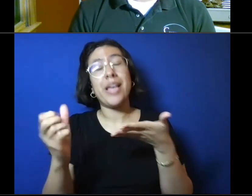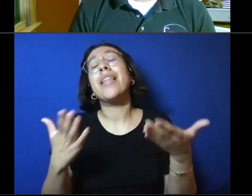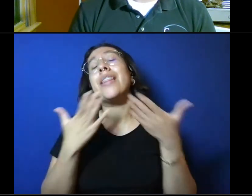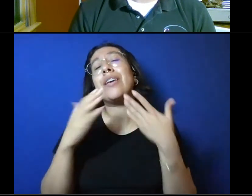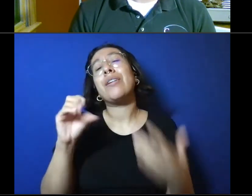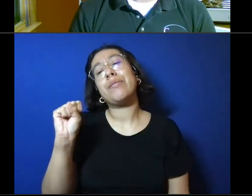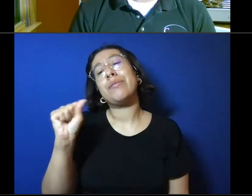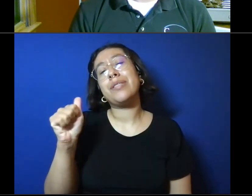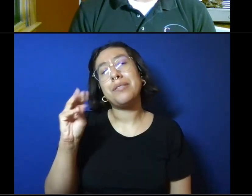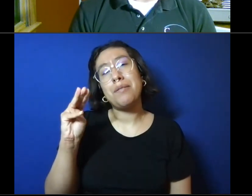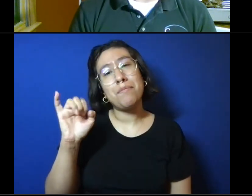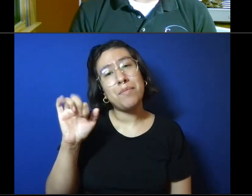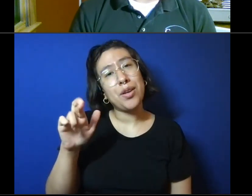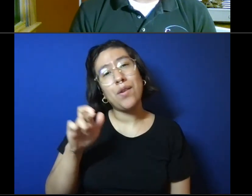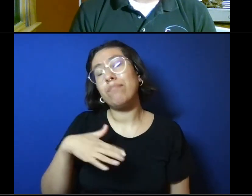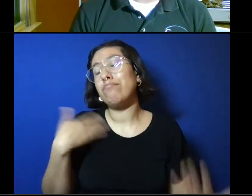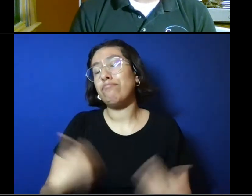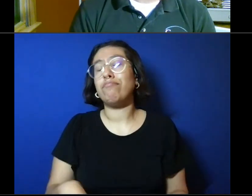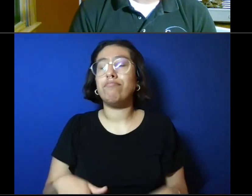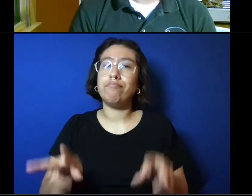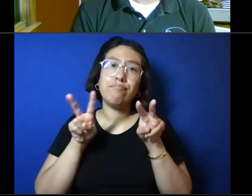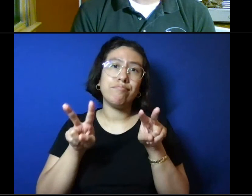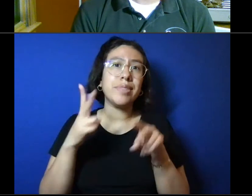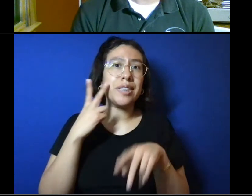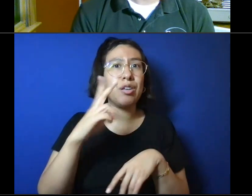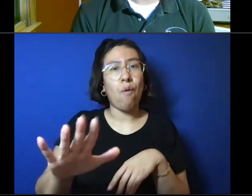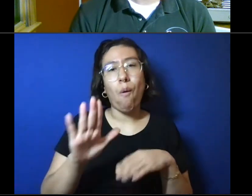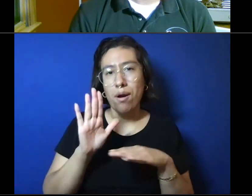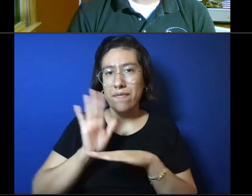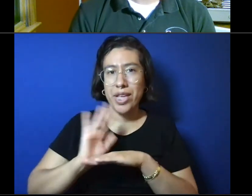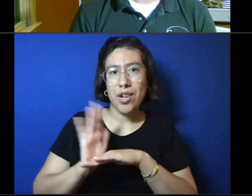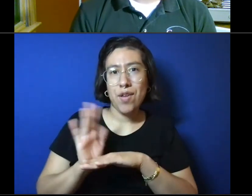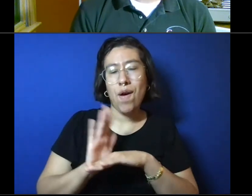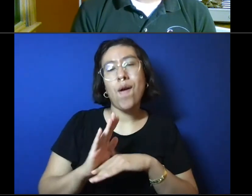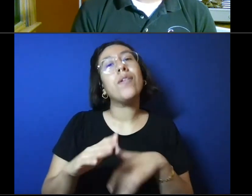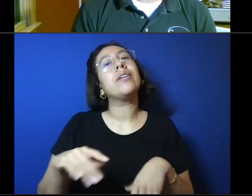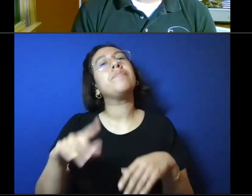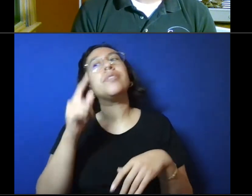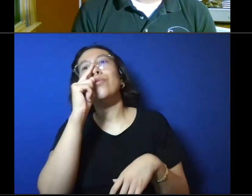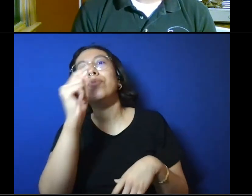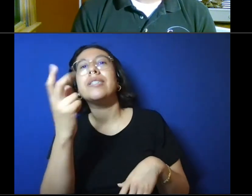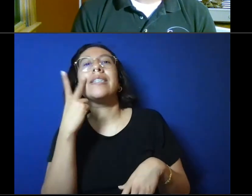really, really exciting to see your video footage, really interesting to see the tag that you designed